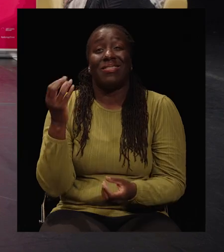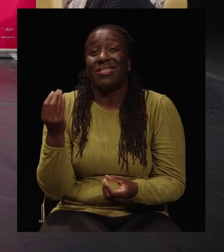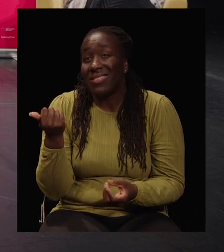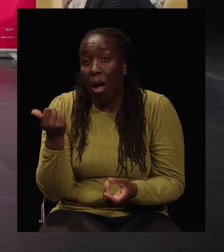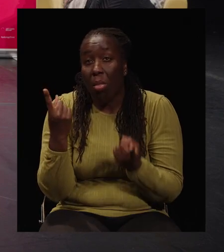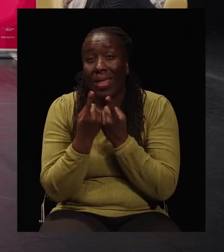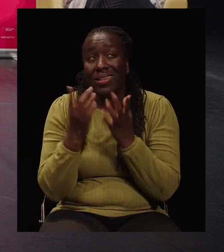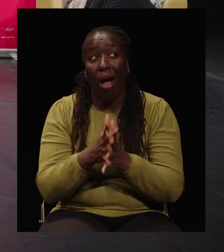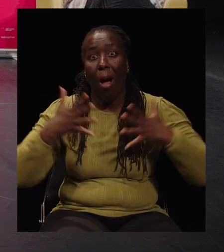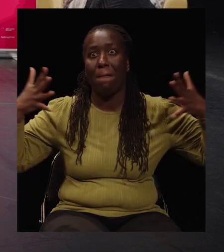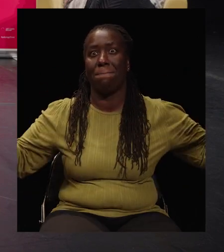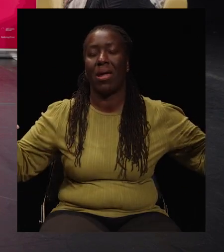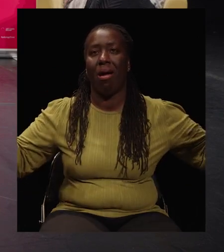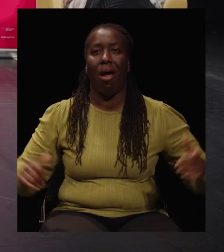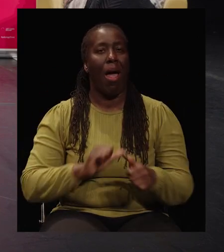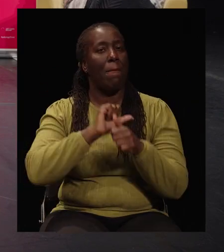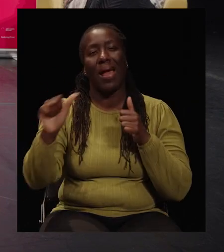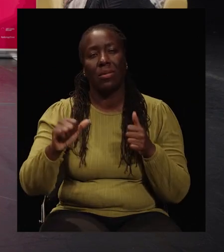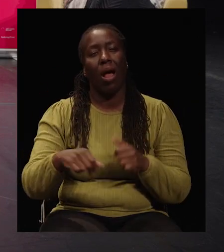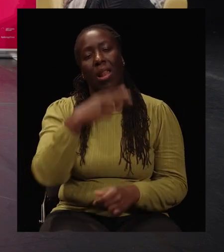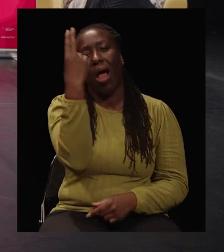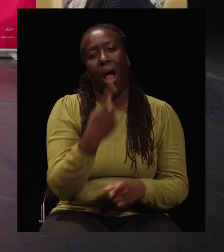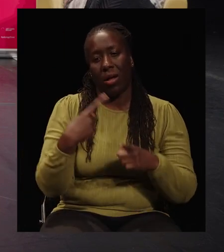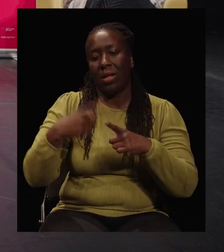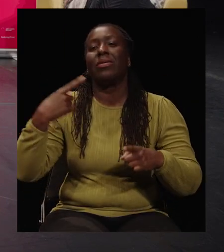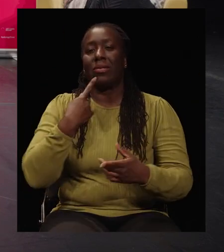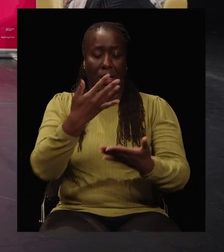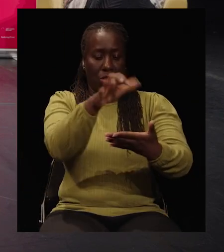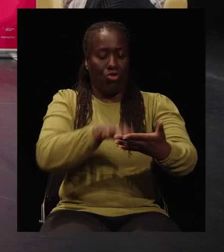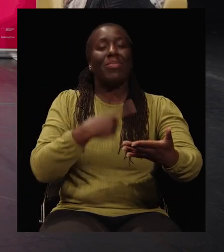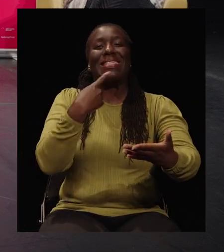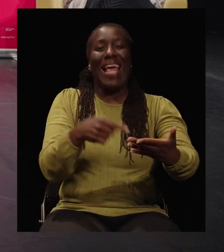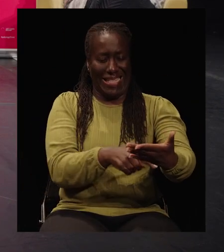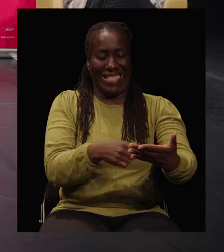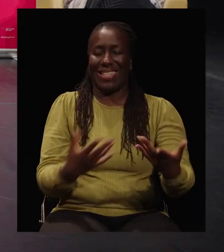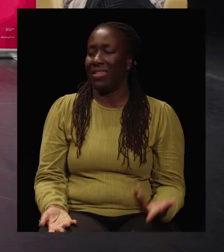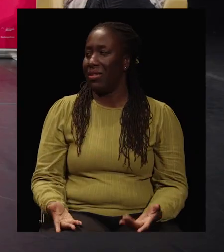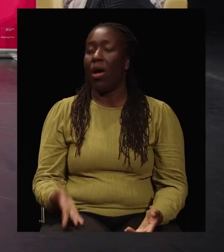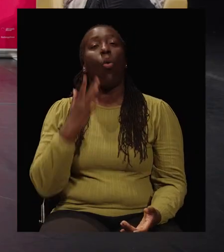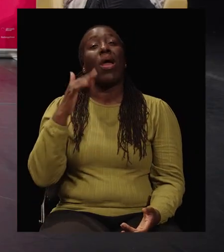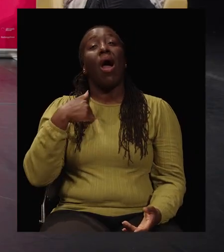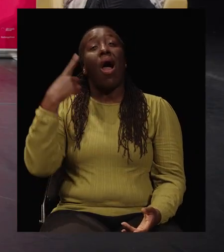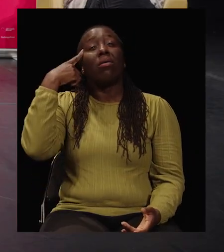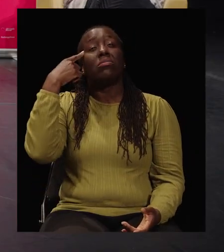as the Arts Emergency manifesto states. And when I think about the arts and cultural production